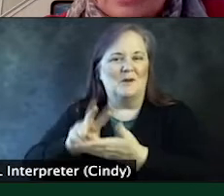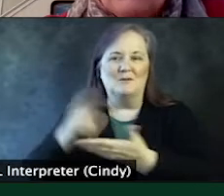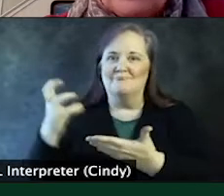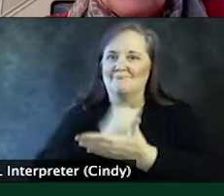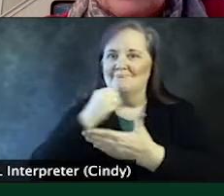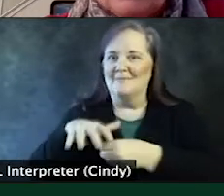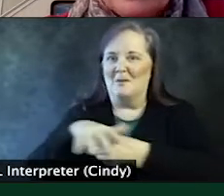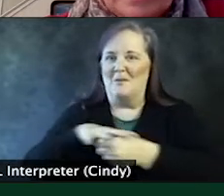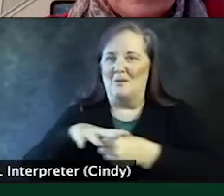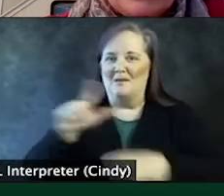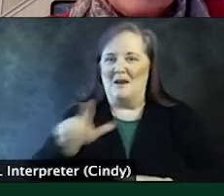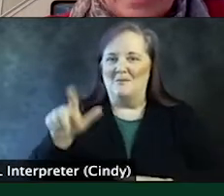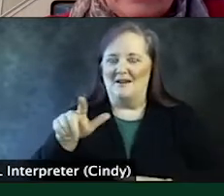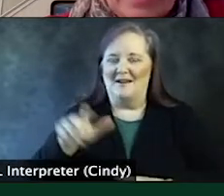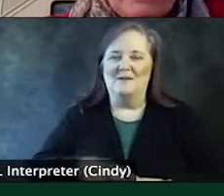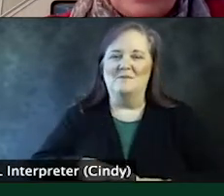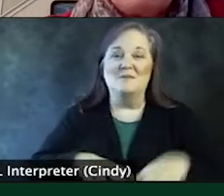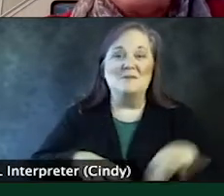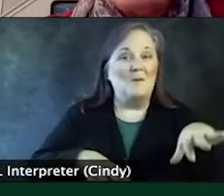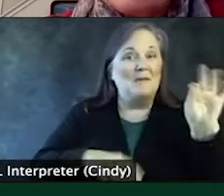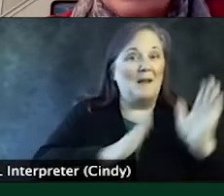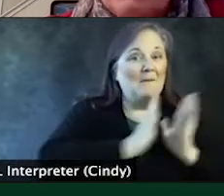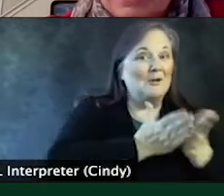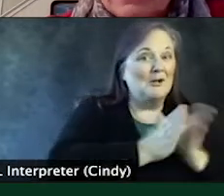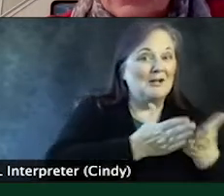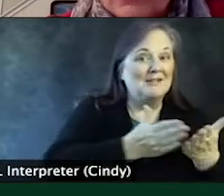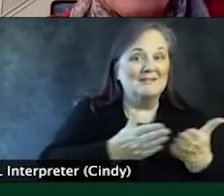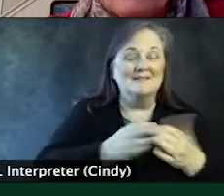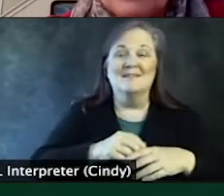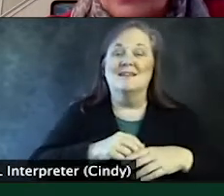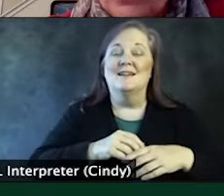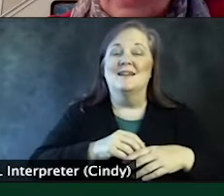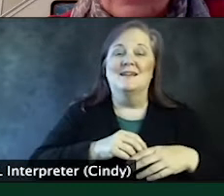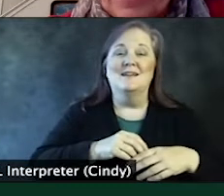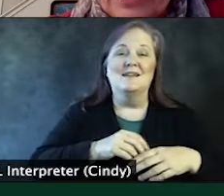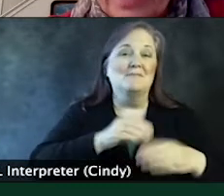I worked one of the sites on Saturday. We had about 60 ballots dropped off in a two-hour period.